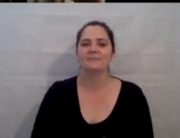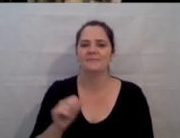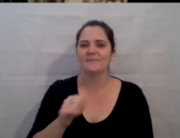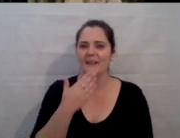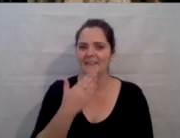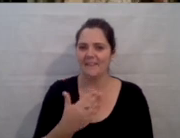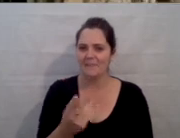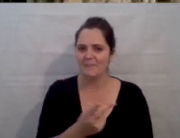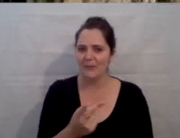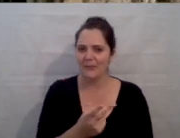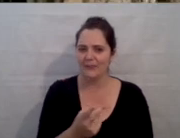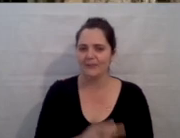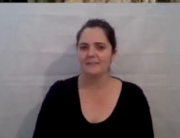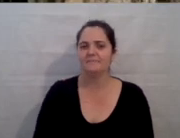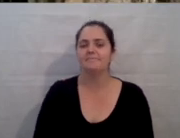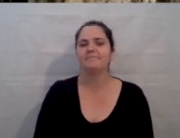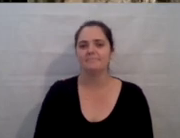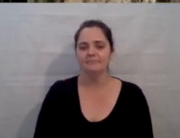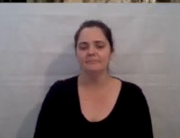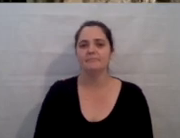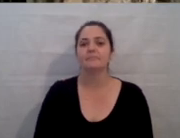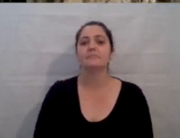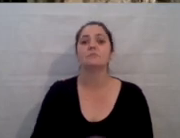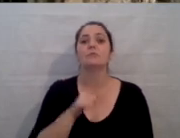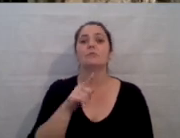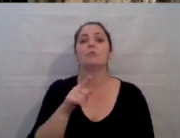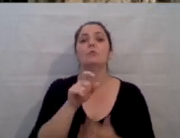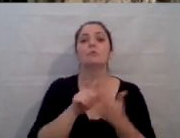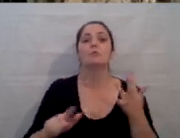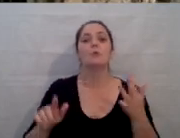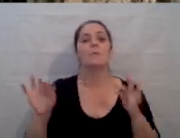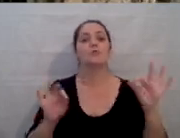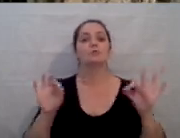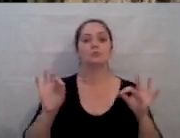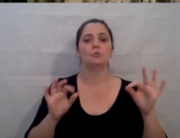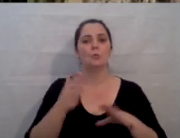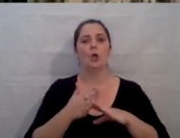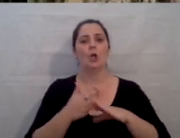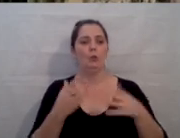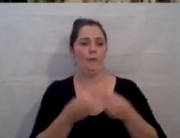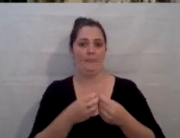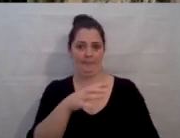Alright now when you're working with a life model we go in a kind of a rhythm right, one of the big parts of life drawing is